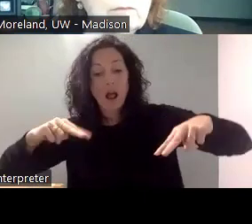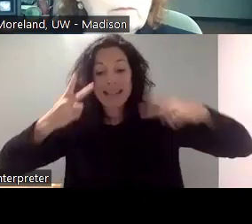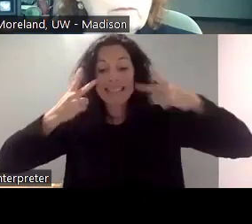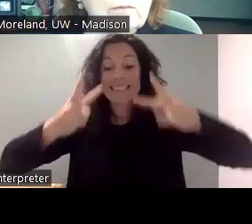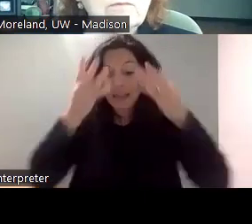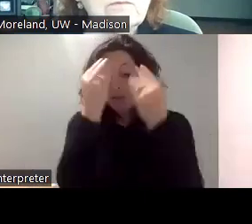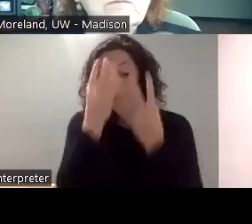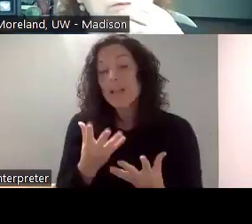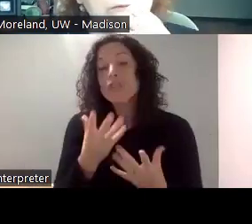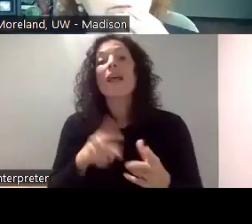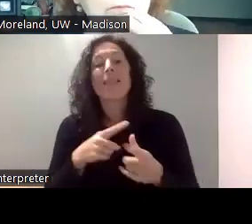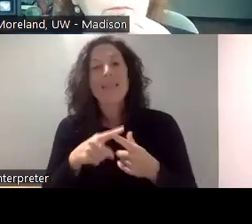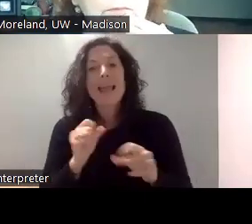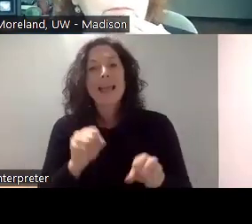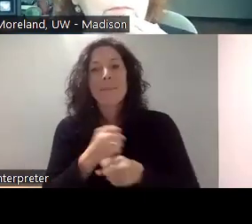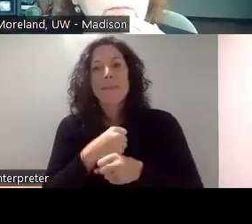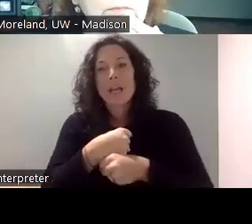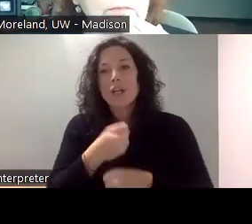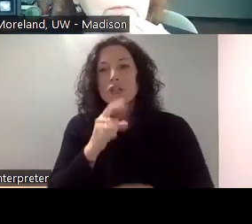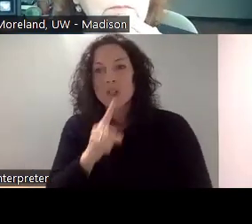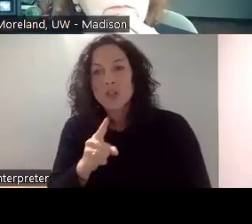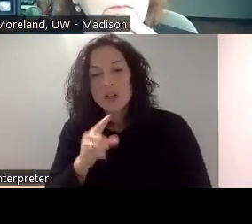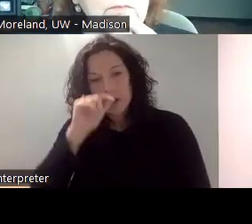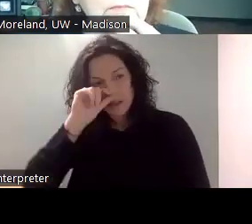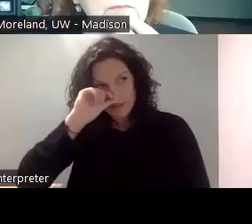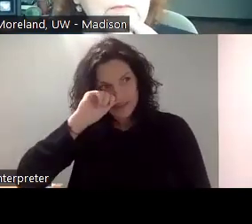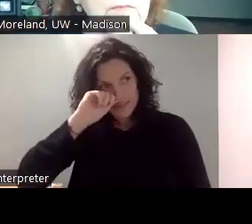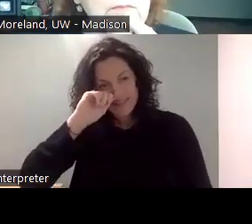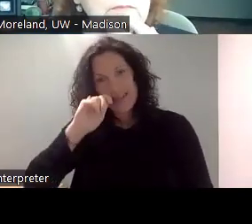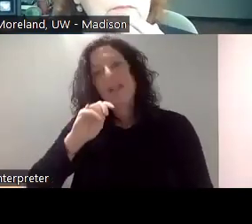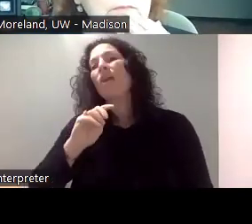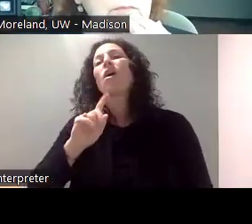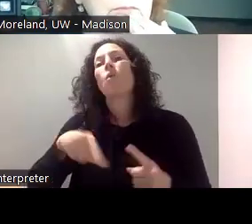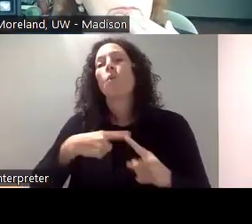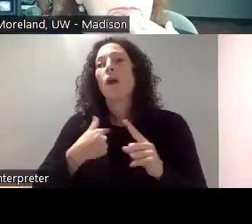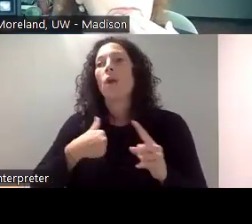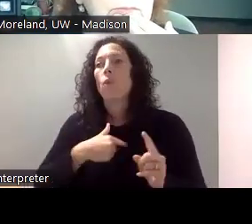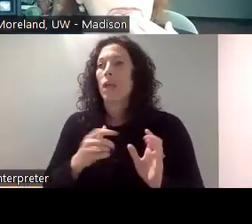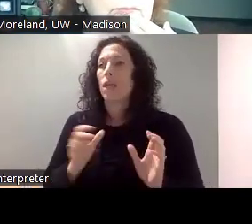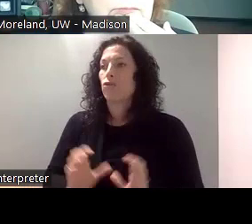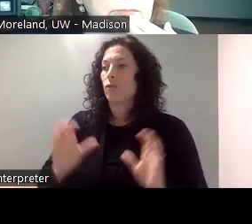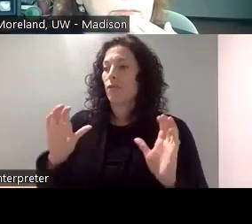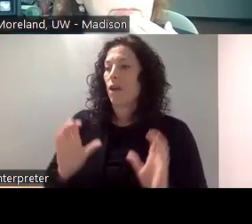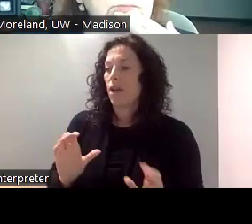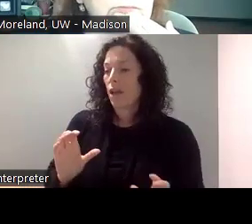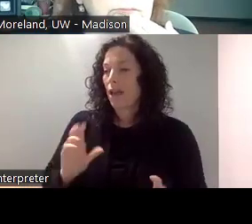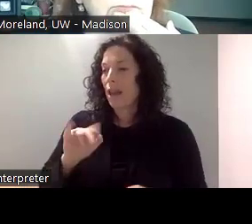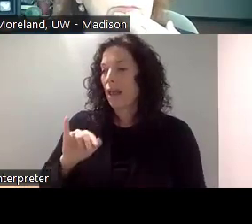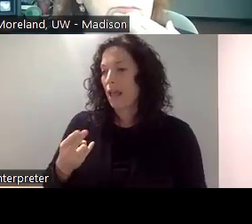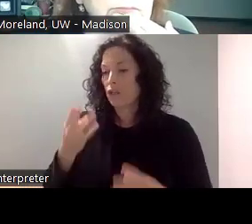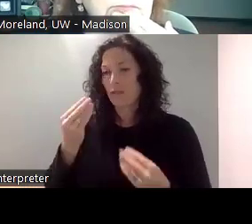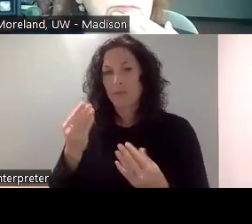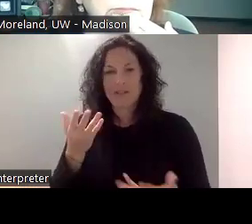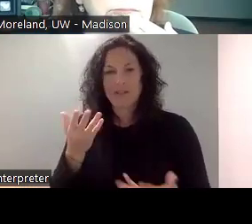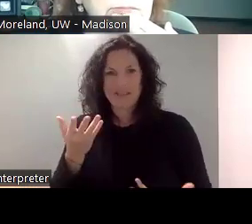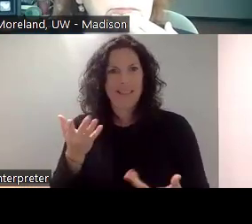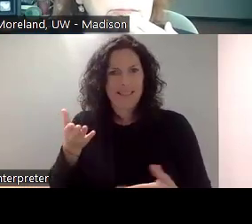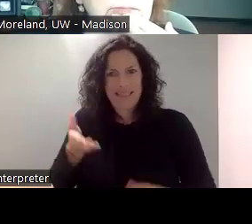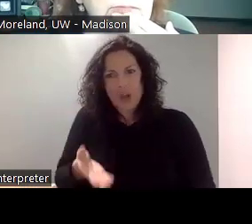and make sure that when we're an AOR certifying to the NIH information that it's correct to the best that we know.